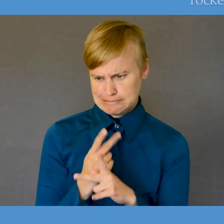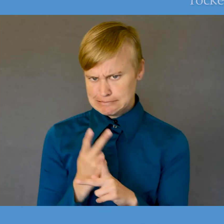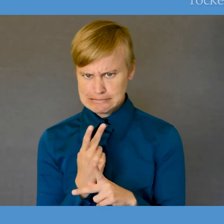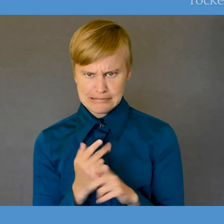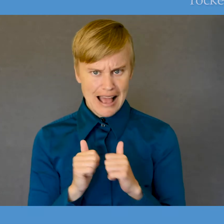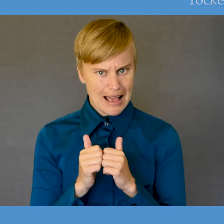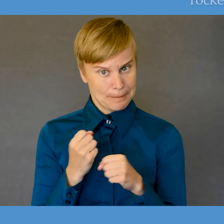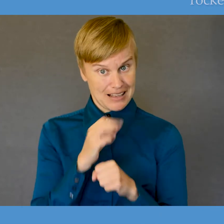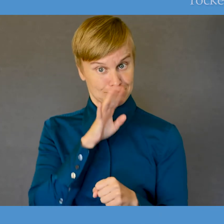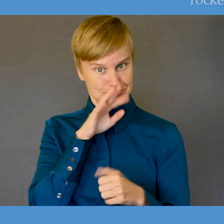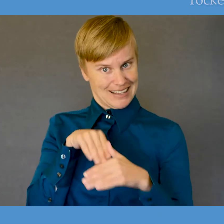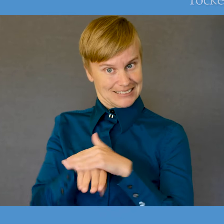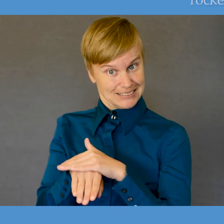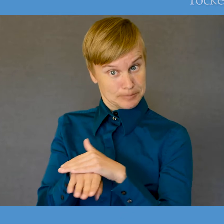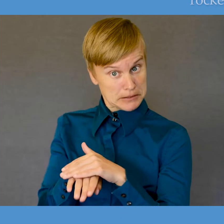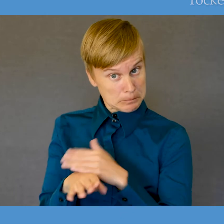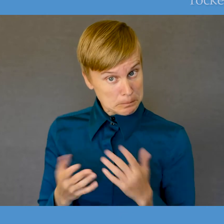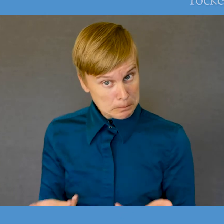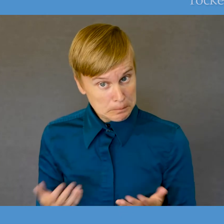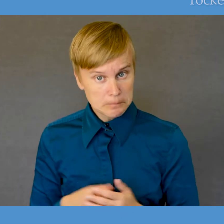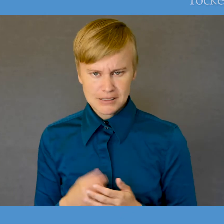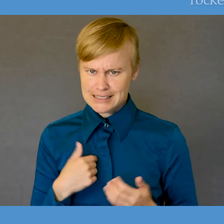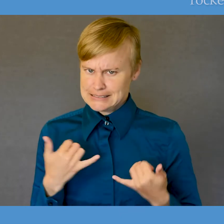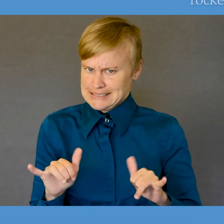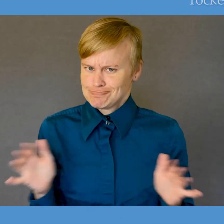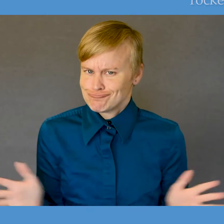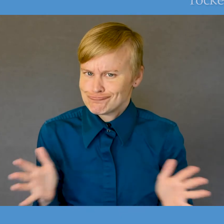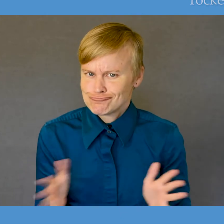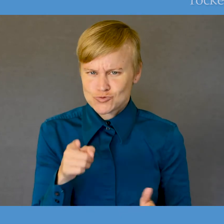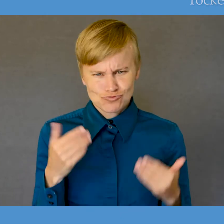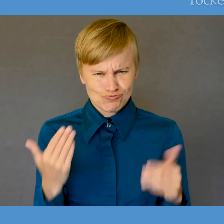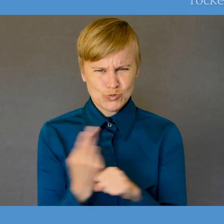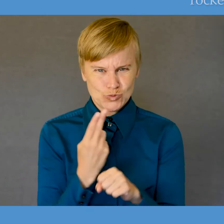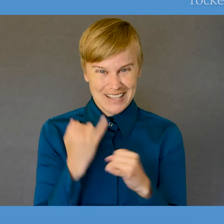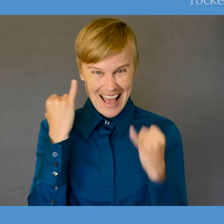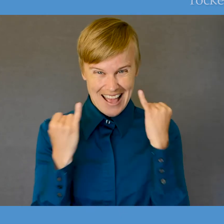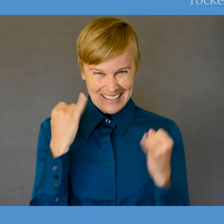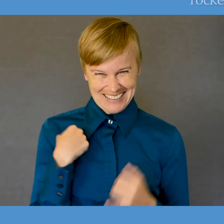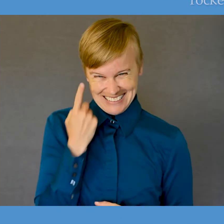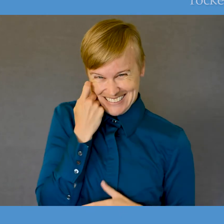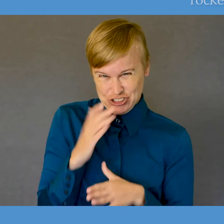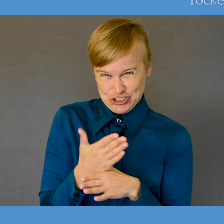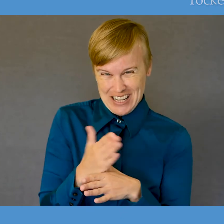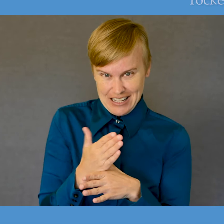and you're still navigating how to make spoken language as accessible as possible, I still encourage you to embrace the ideas that I shared,